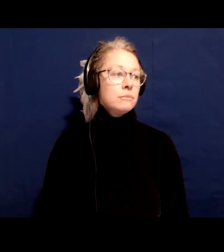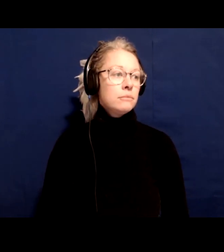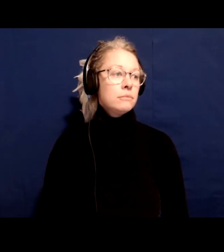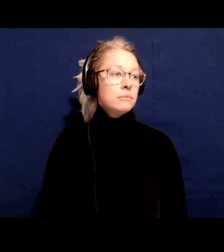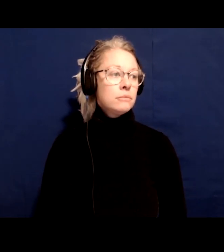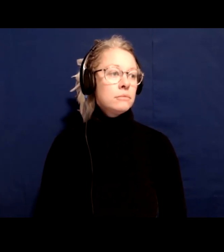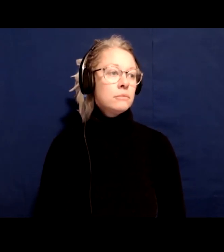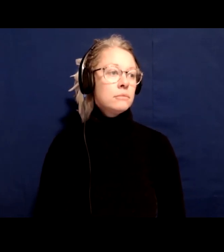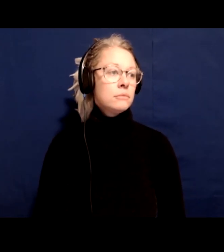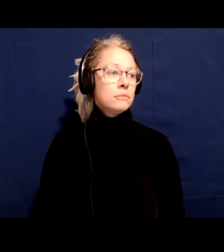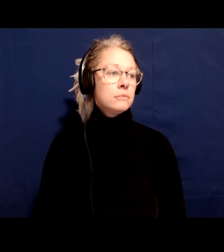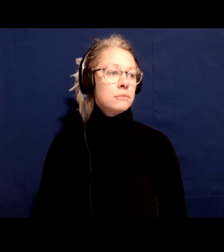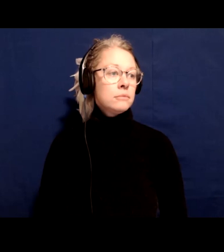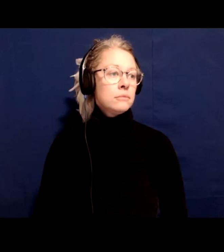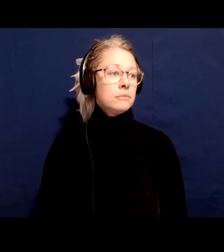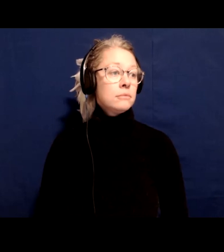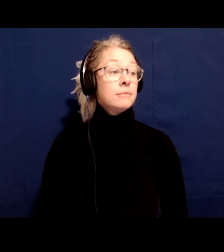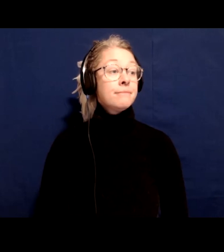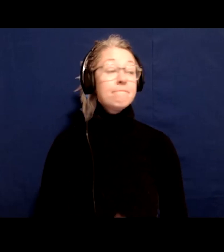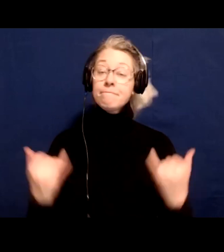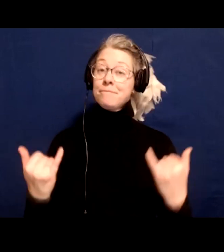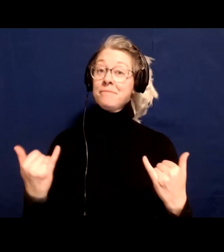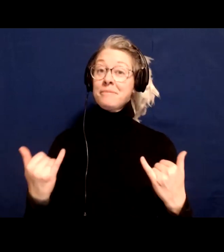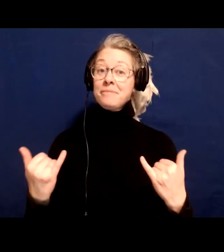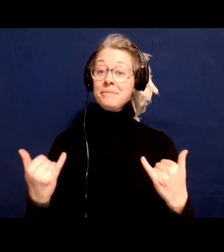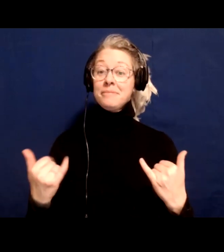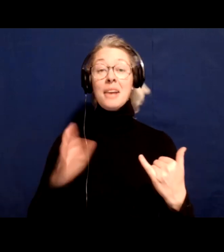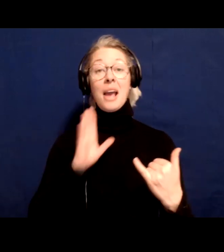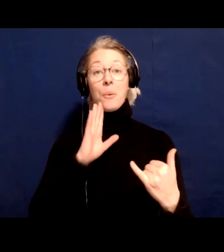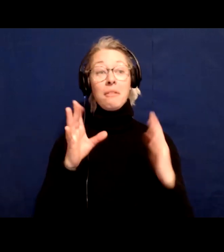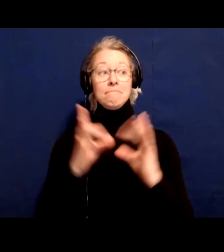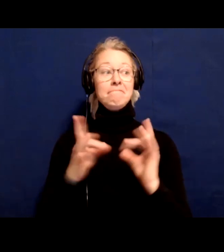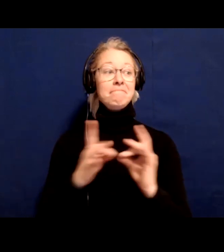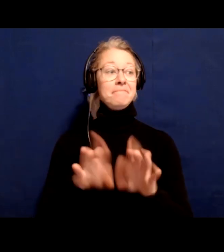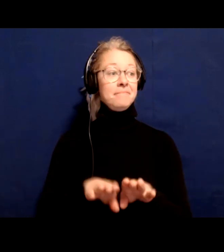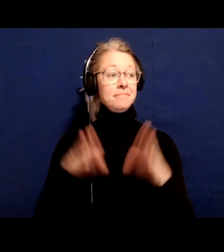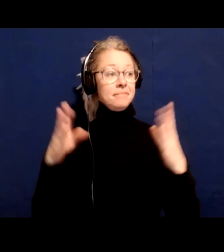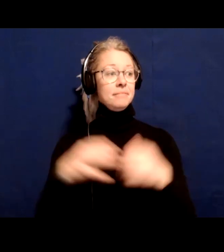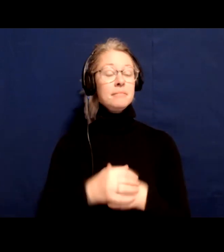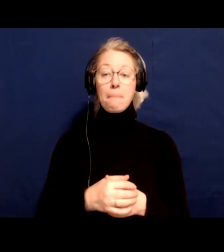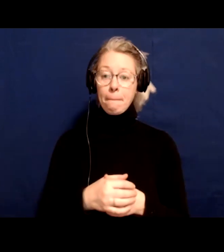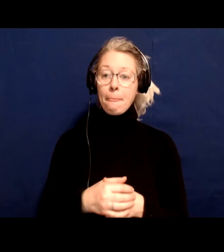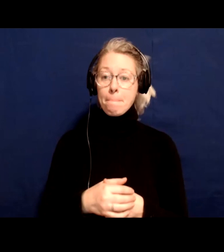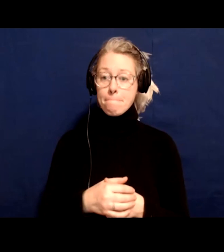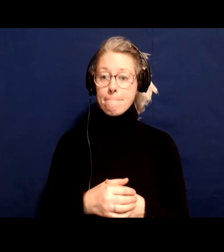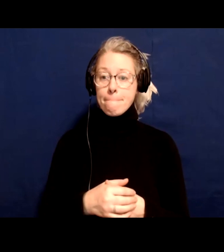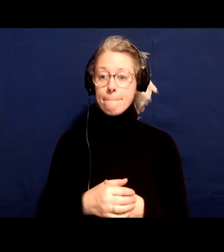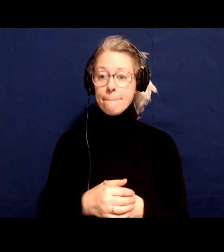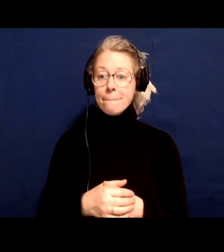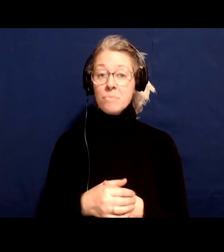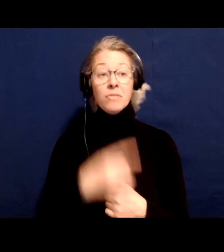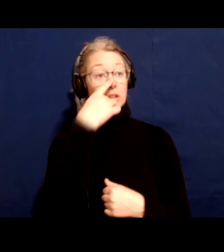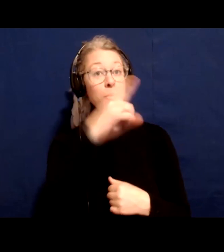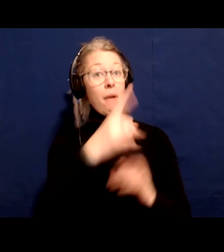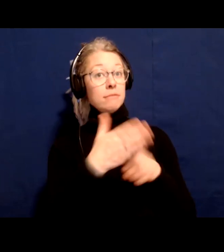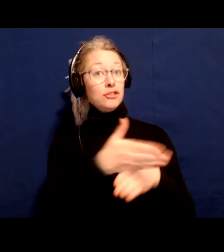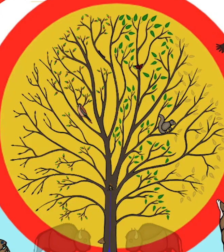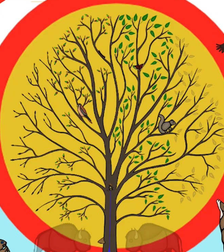So without further ado, I will start and ask that we put up the first slide, please, Savanna.